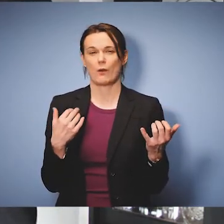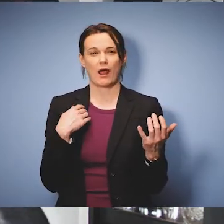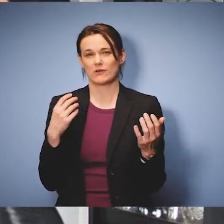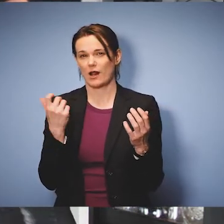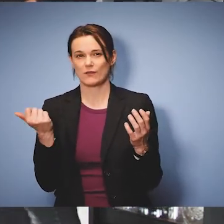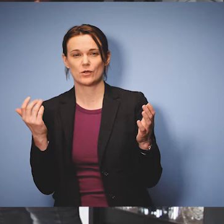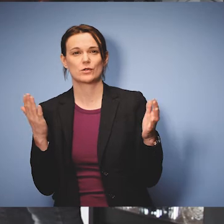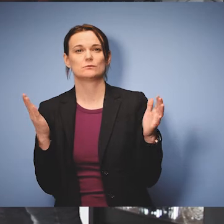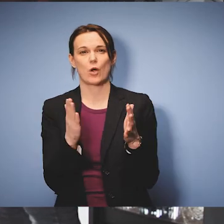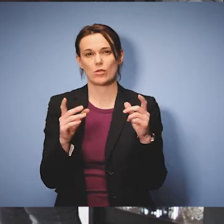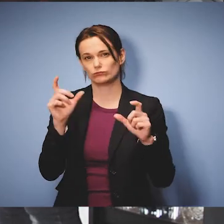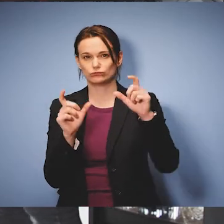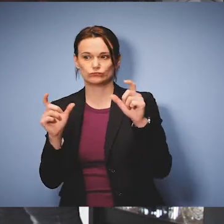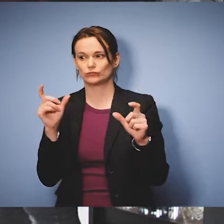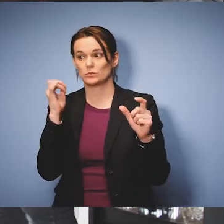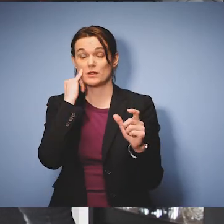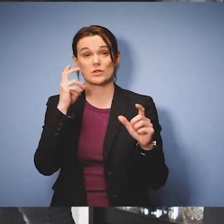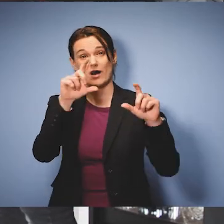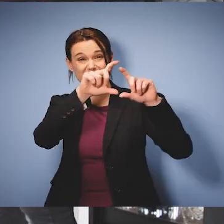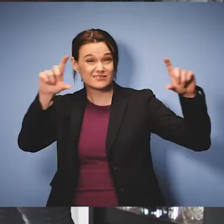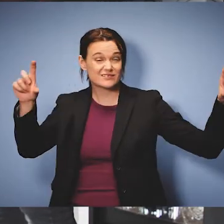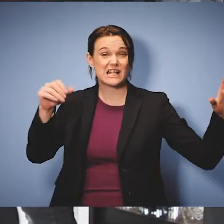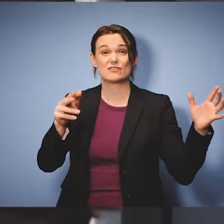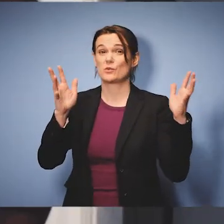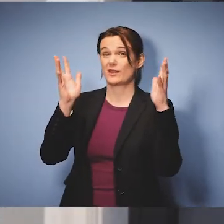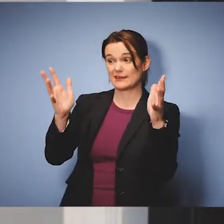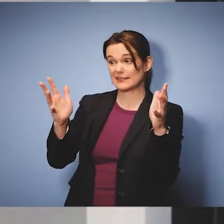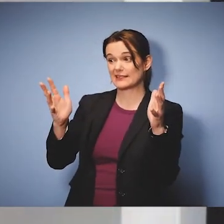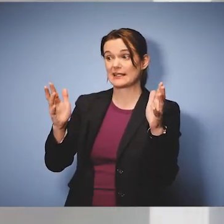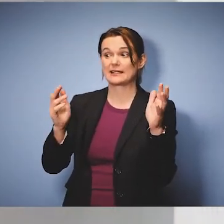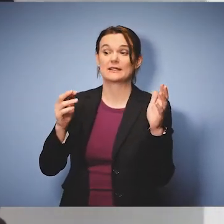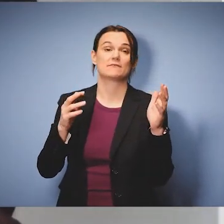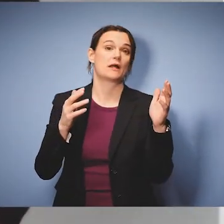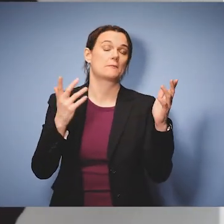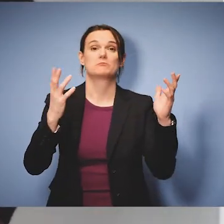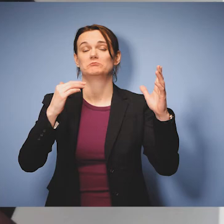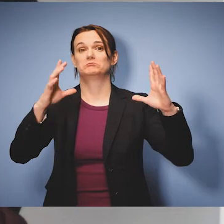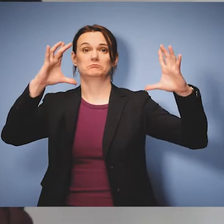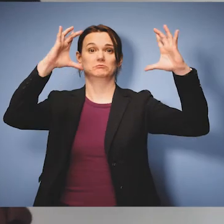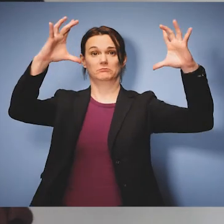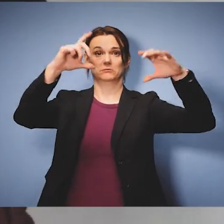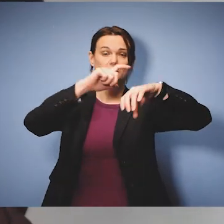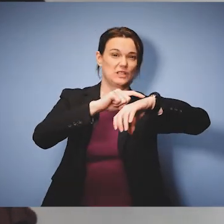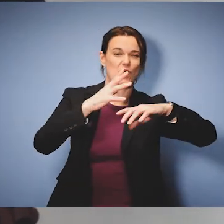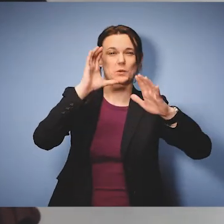and figure out if you want one going across. If you wanna leave that space there, maybe you have a clock or a picture that you wanna put there.